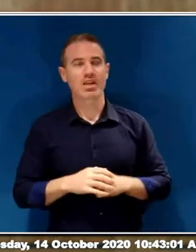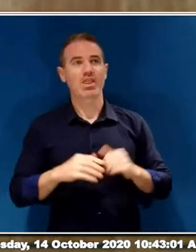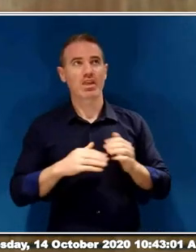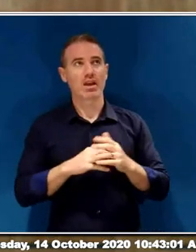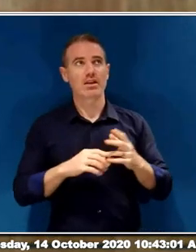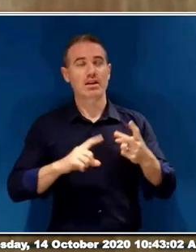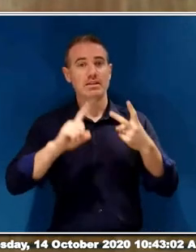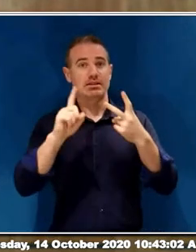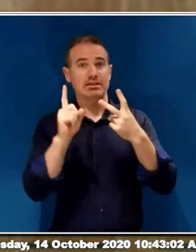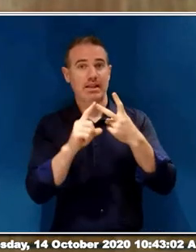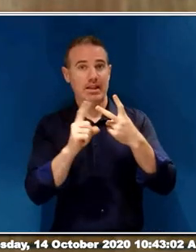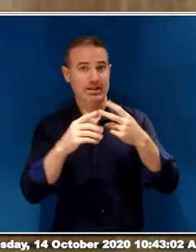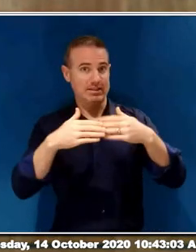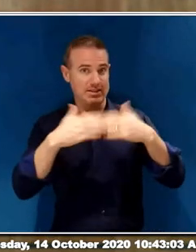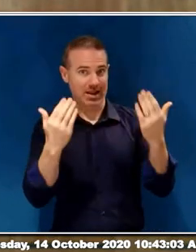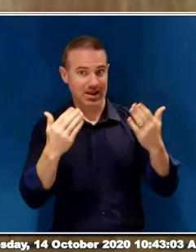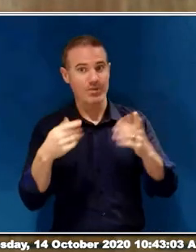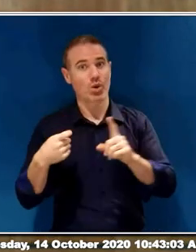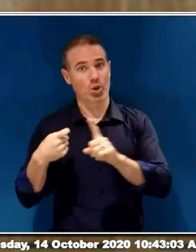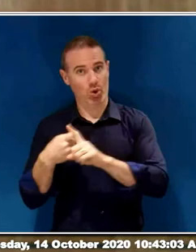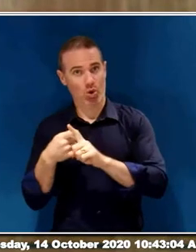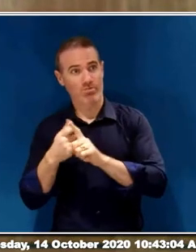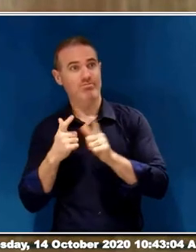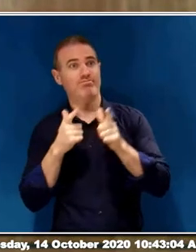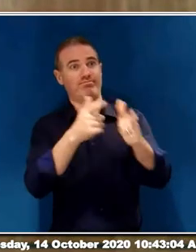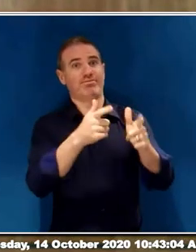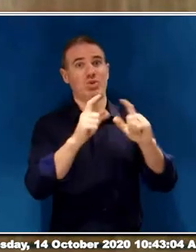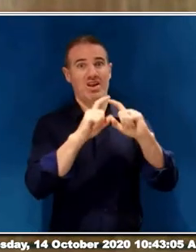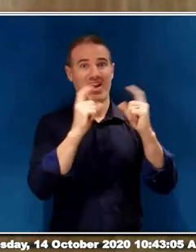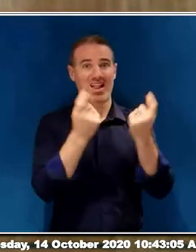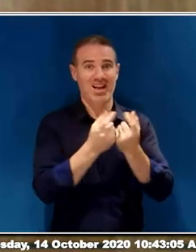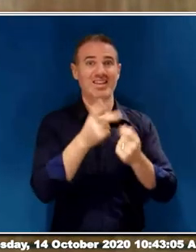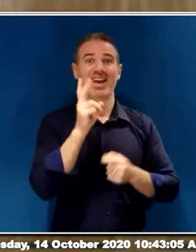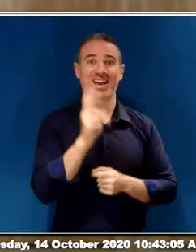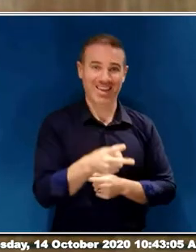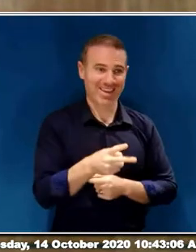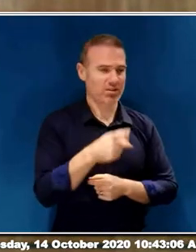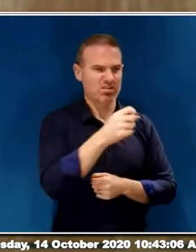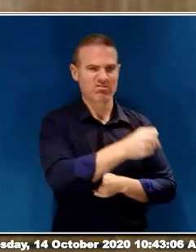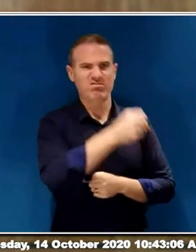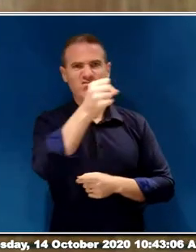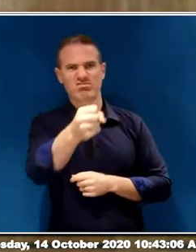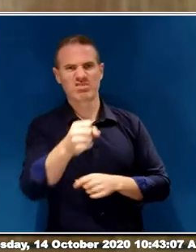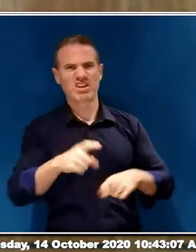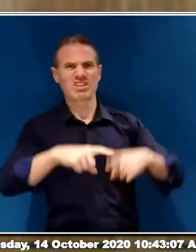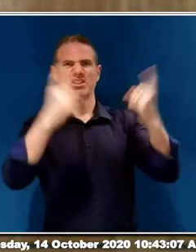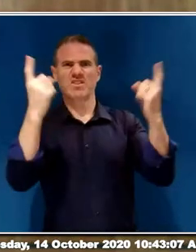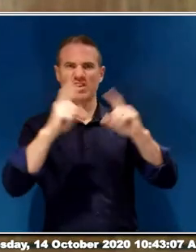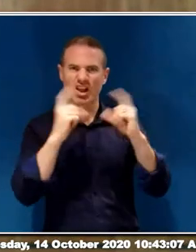placed into another classroom with another group of students and again segregated from them.